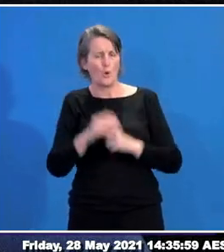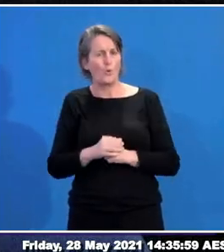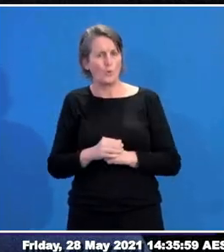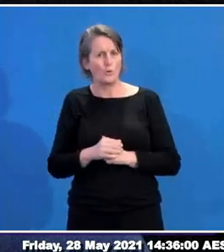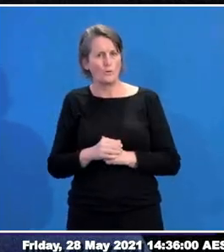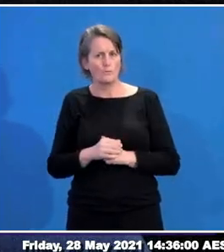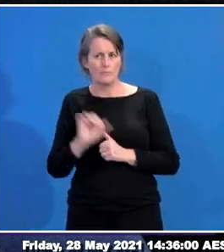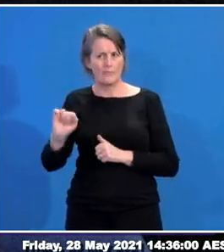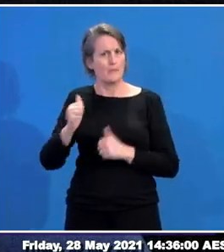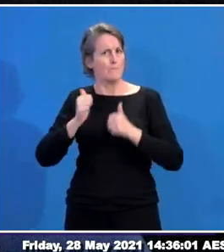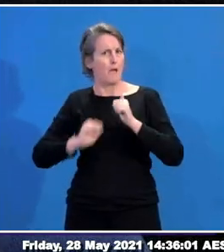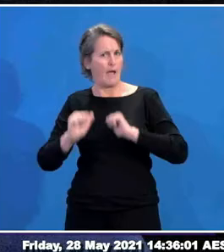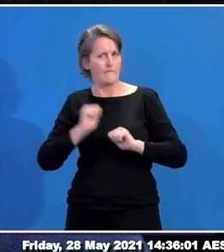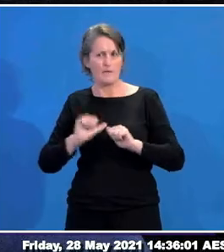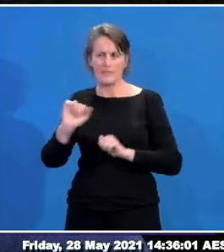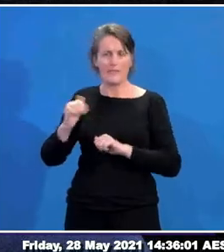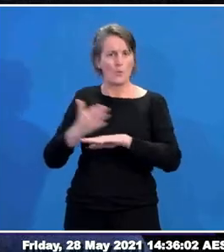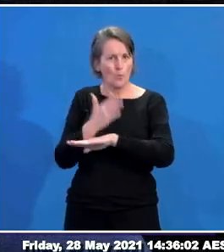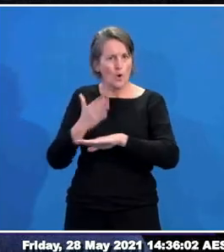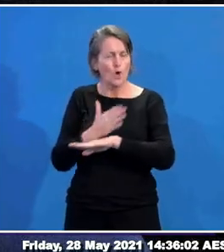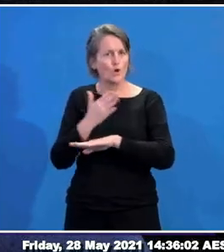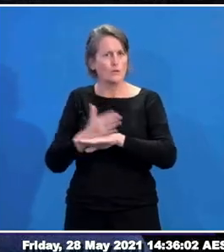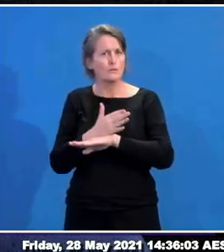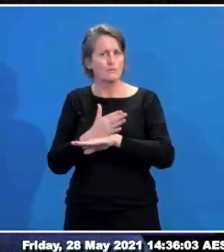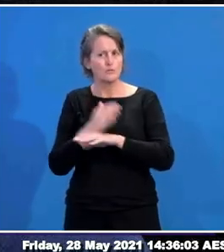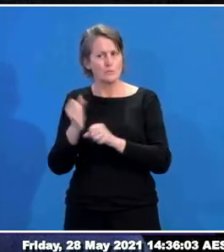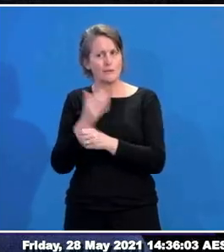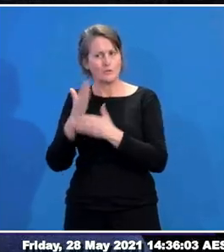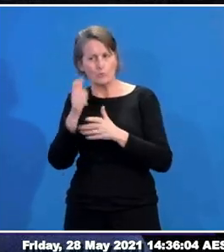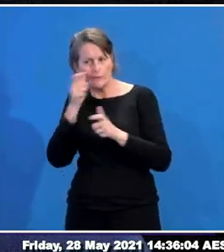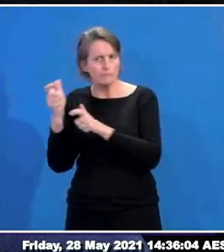as well as practice standards that relate to governance and management.